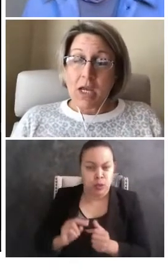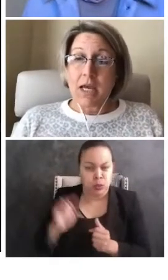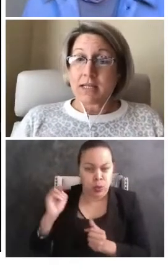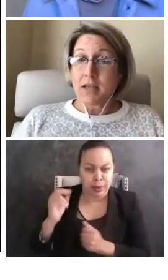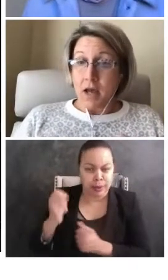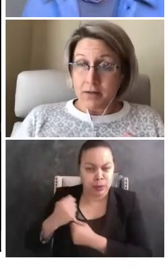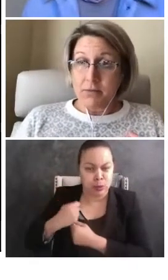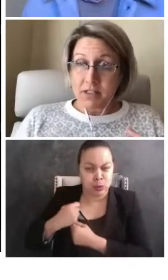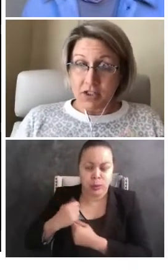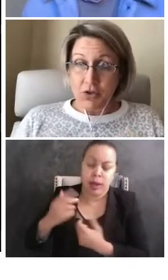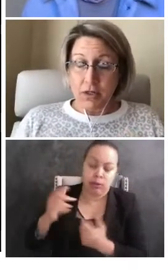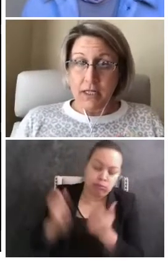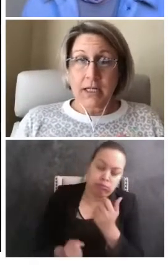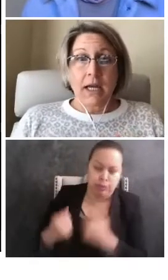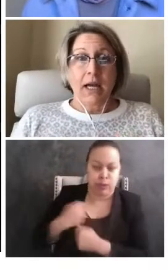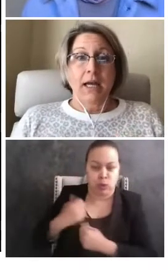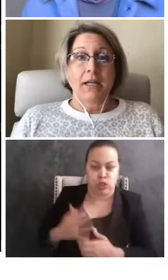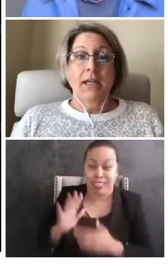and cotton were destroyed.